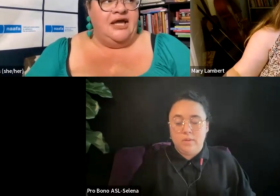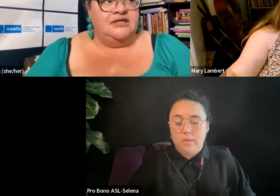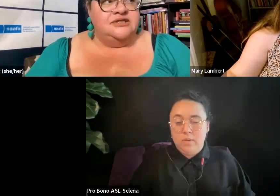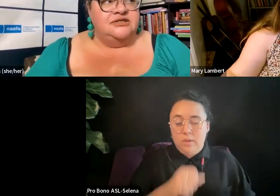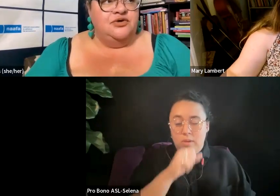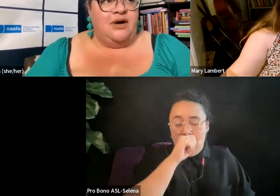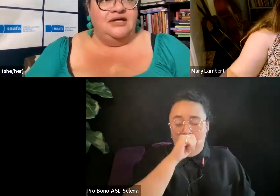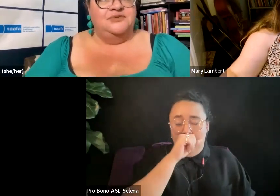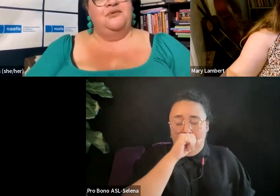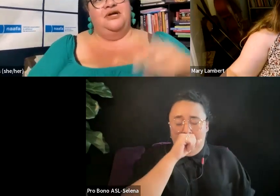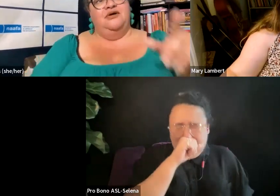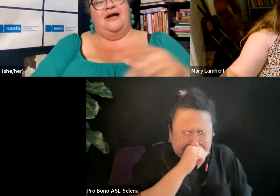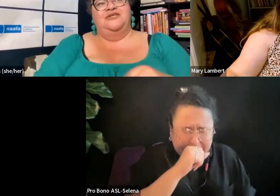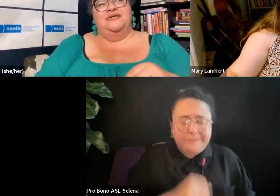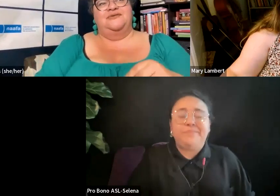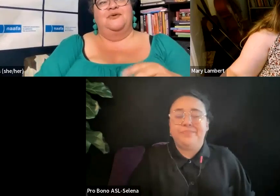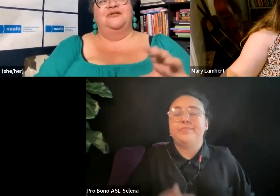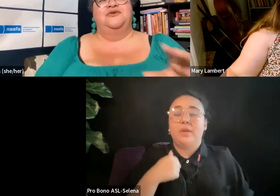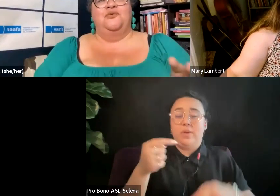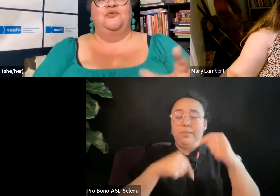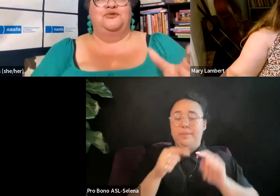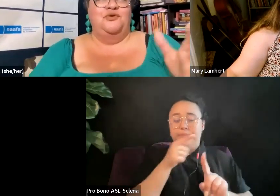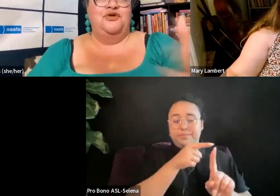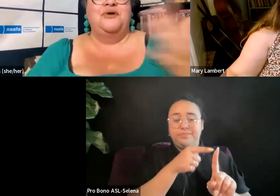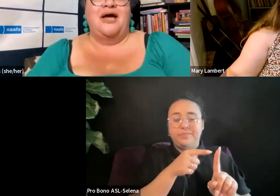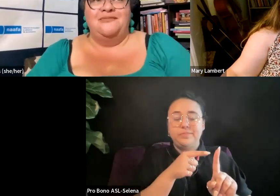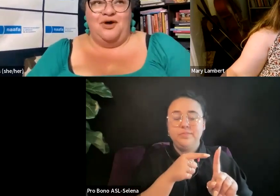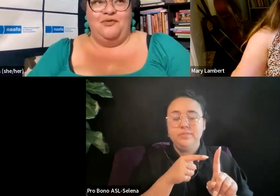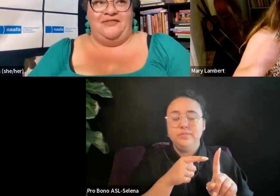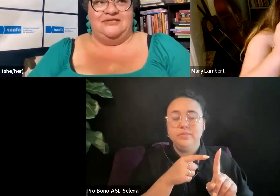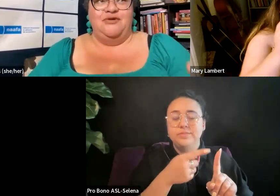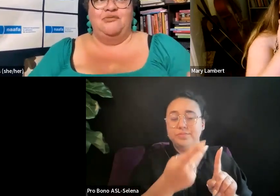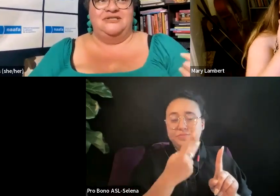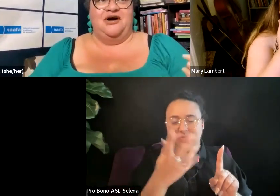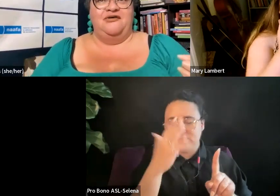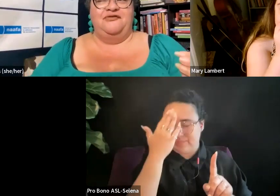And so I guess what I want to go back to as well. So so you and I know that this moment of